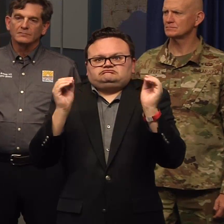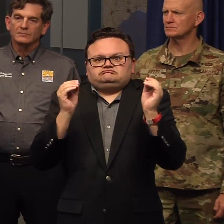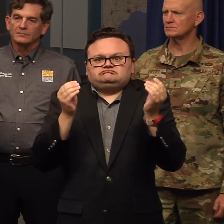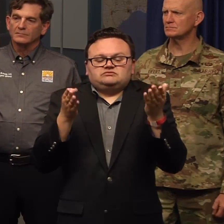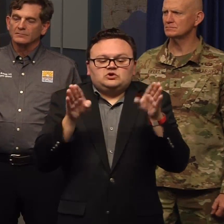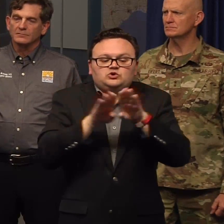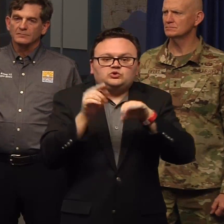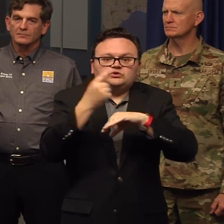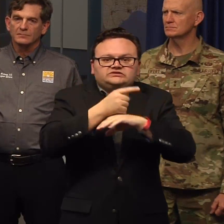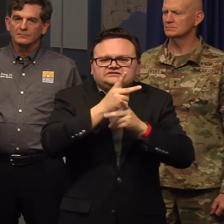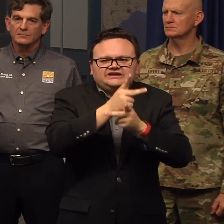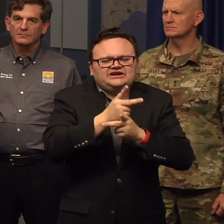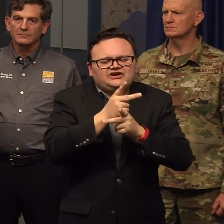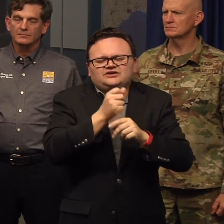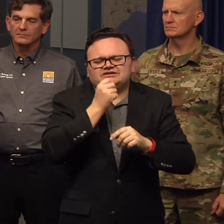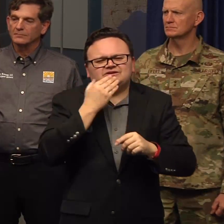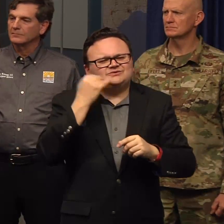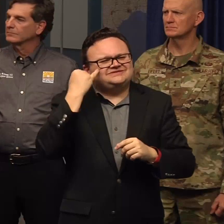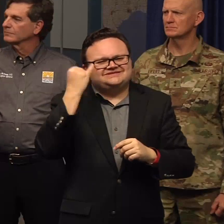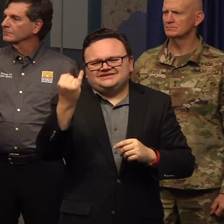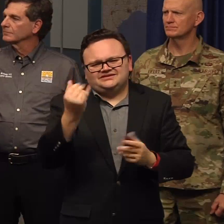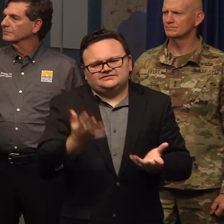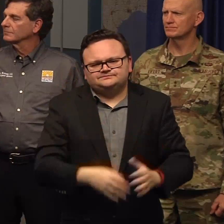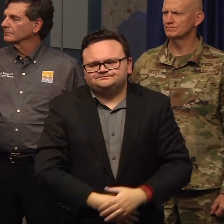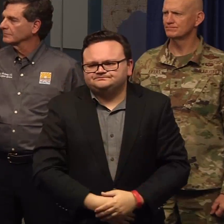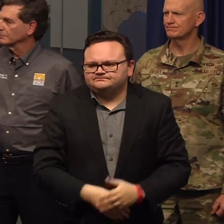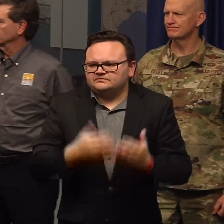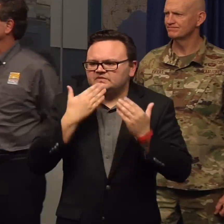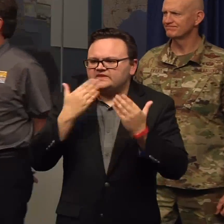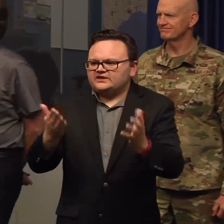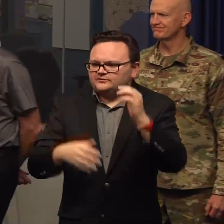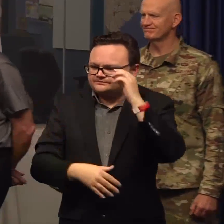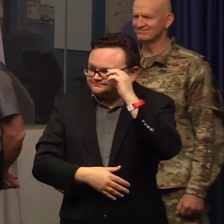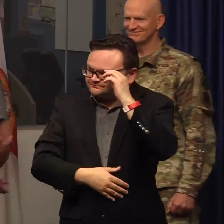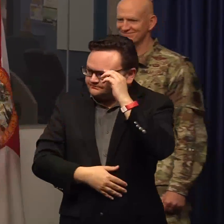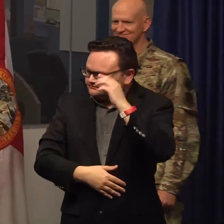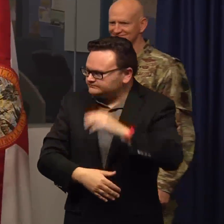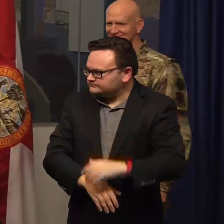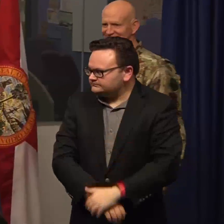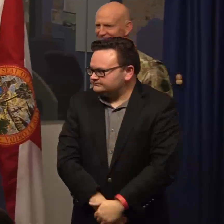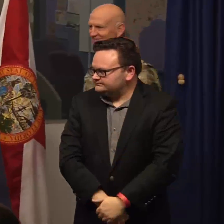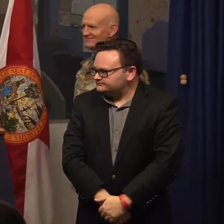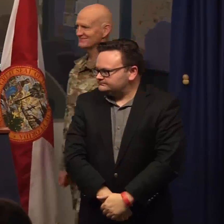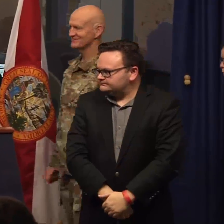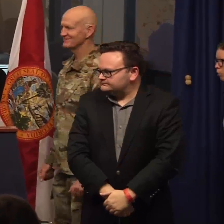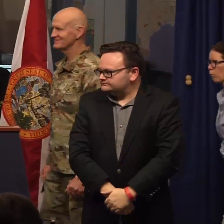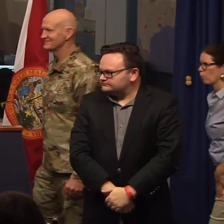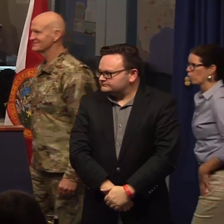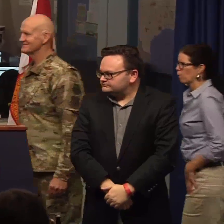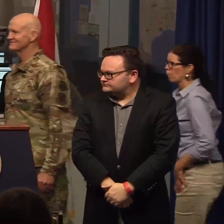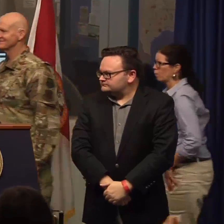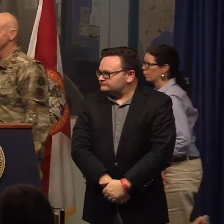PARENT IS A SINGLE MOM AND SHE'S WORKING AND ALL OF A SUDDEN NOW THE SCHOOLS ARE OUT, IT'S A VERY STRESSFUL TIME FOR A LOT OF PEOPLE SO WE ARE LOOKING AT EVERYTHING WE CAN DO